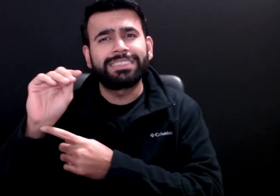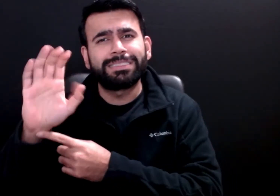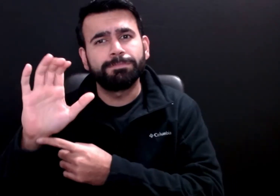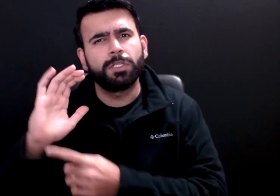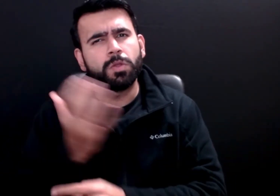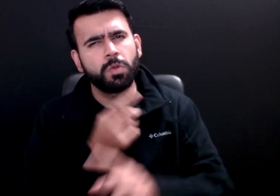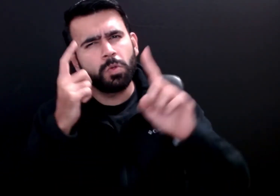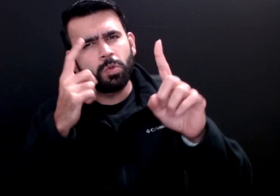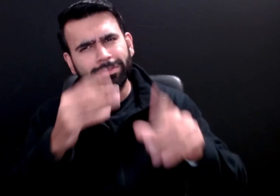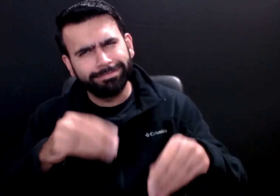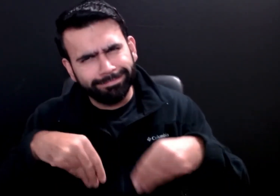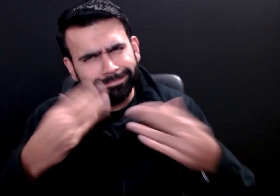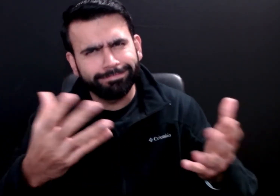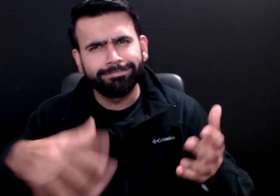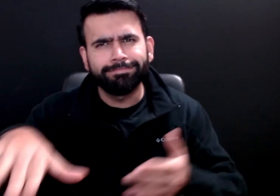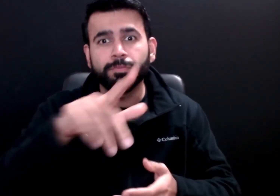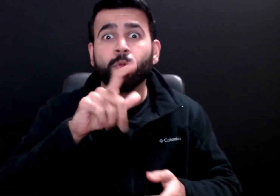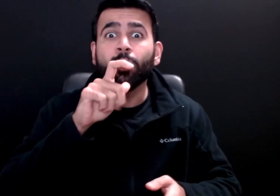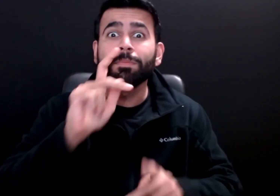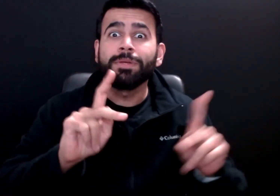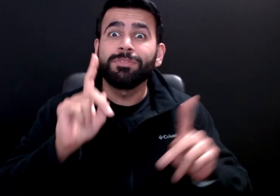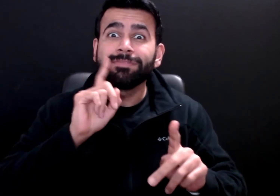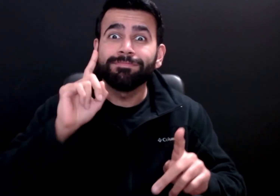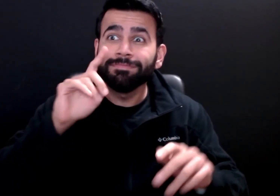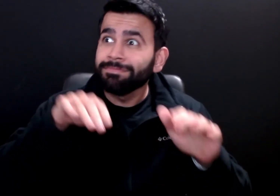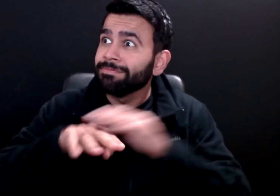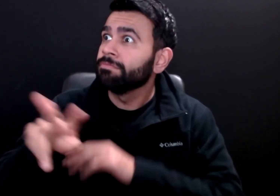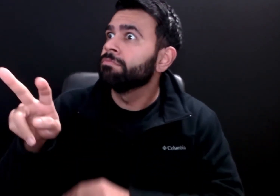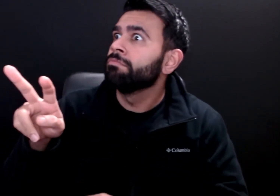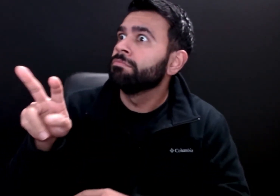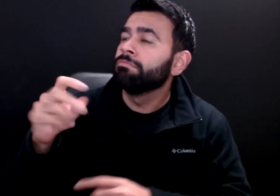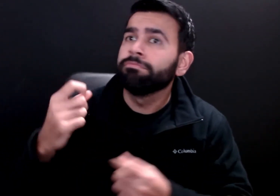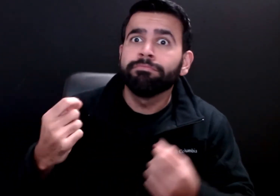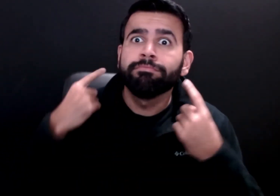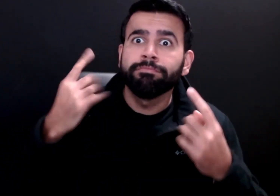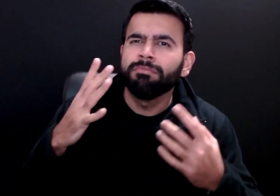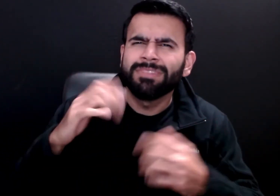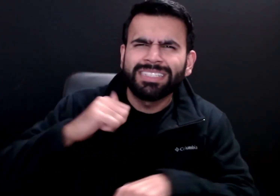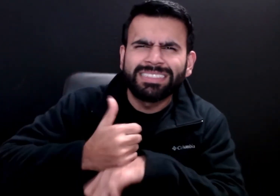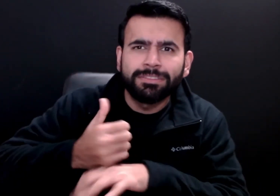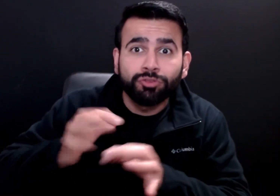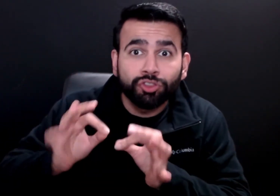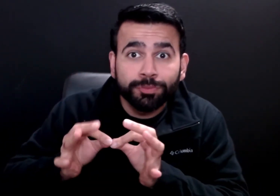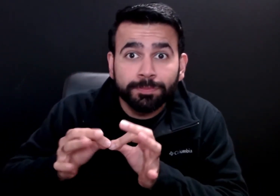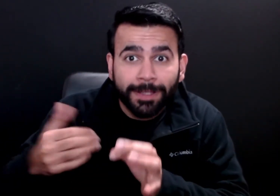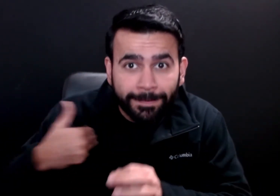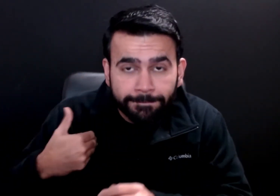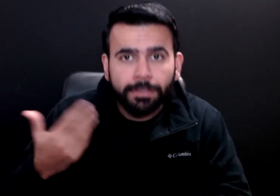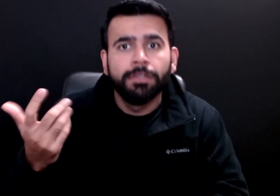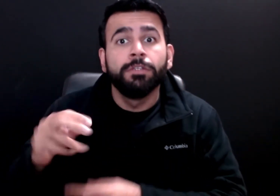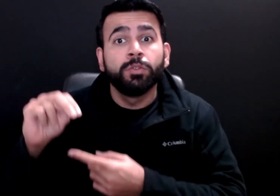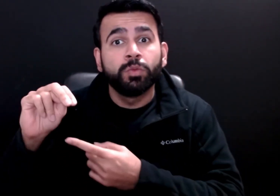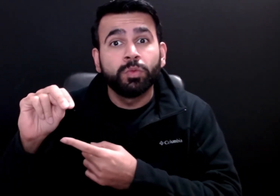[Zobaib]: DMC, our goal is to provide Deaf people with meaningful access including interpreters, notetakers,